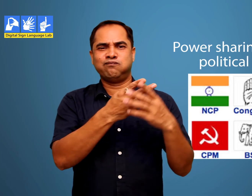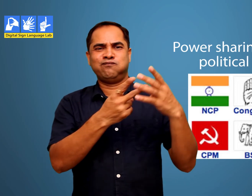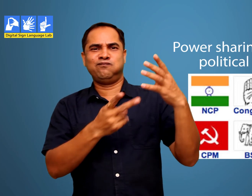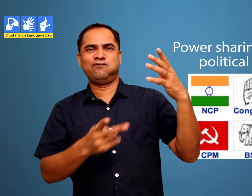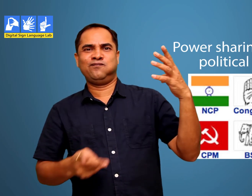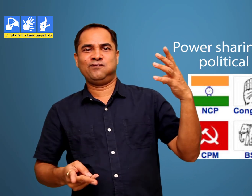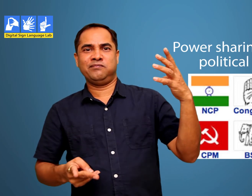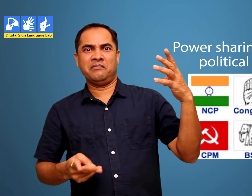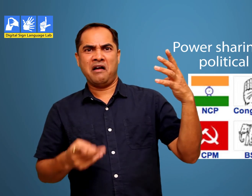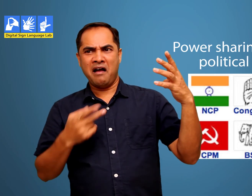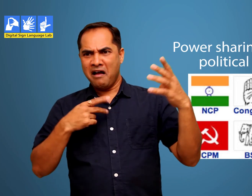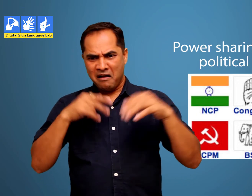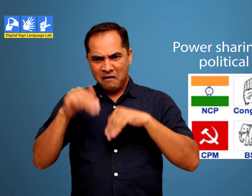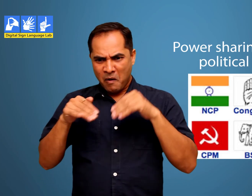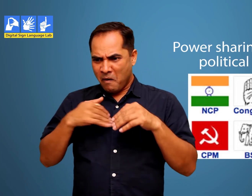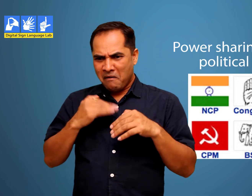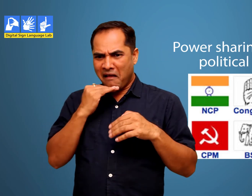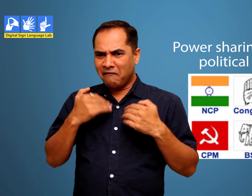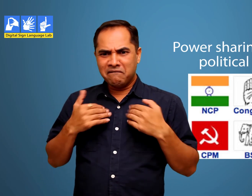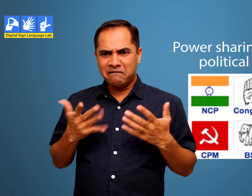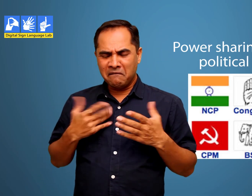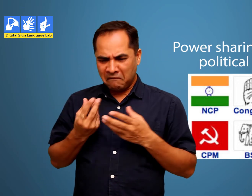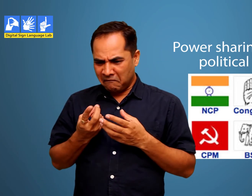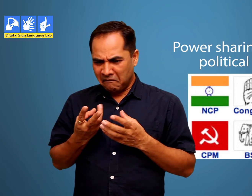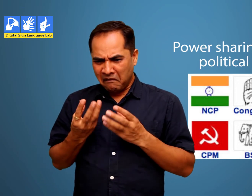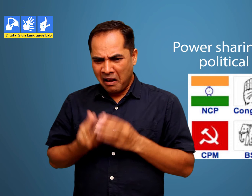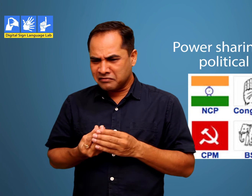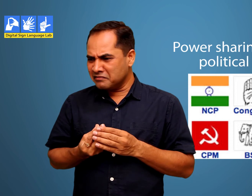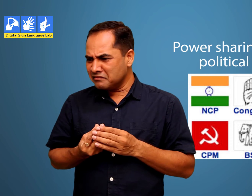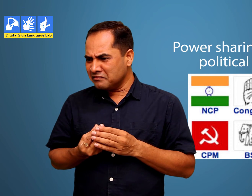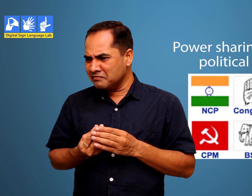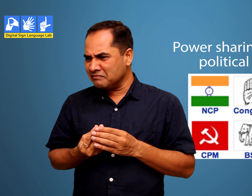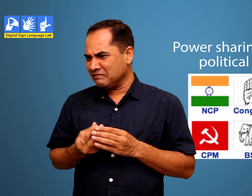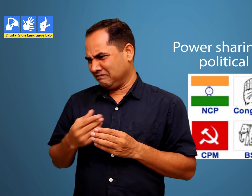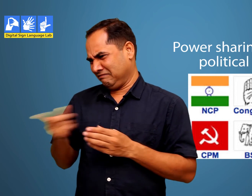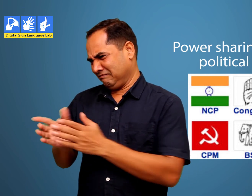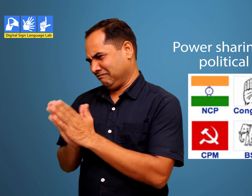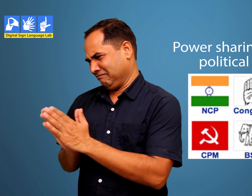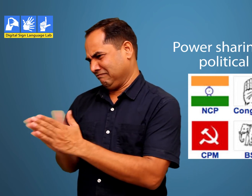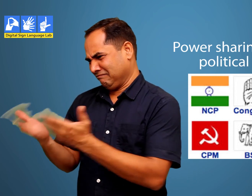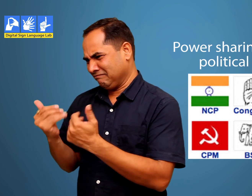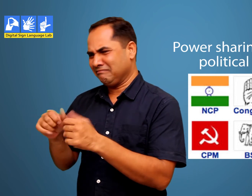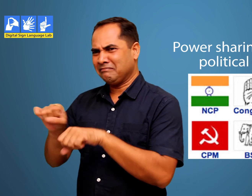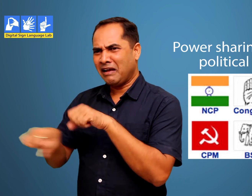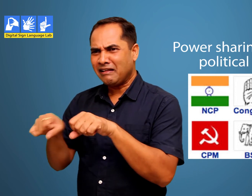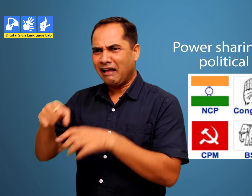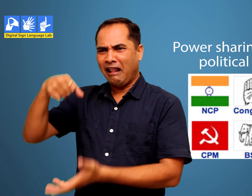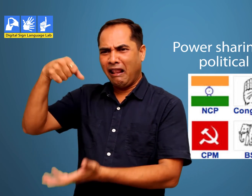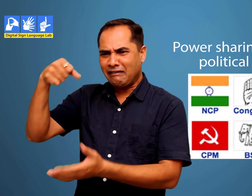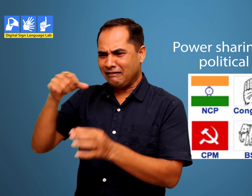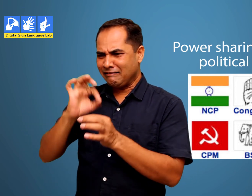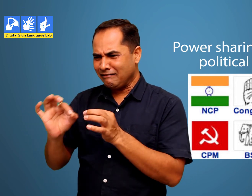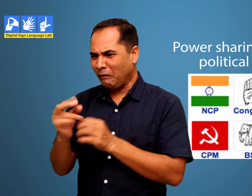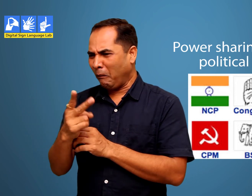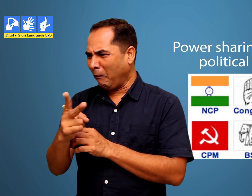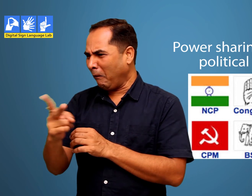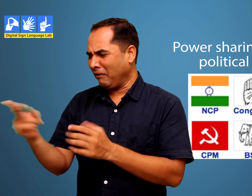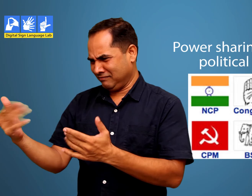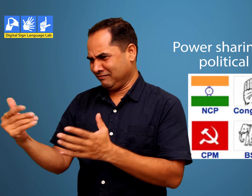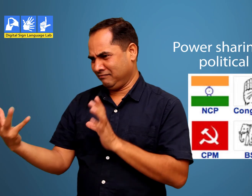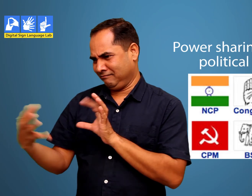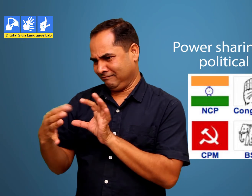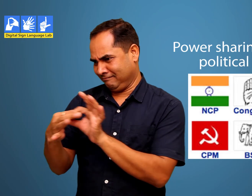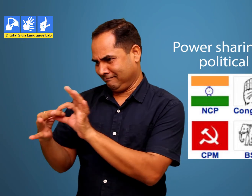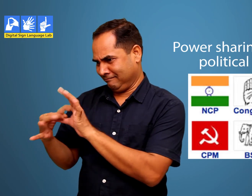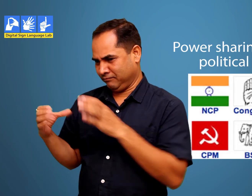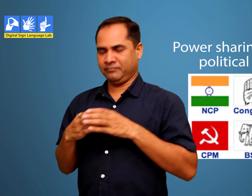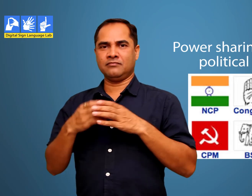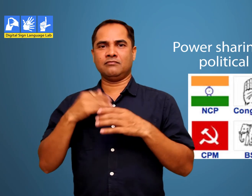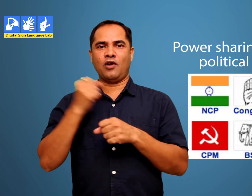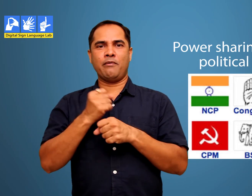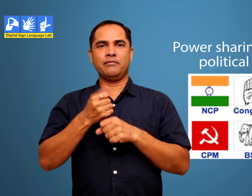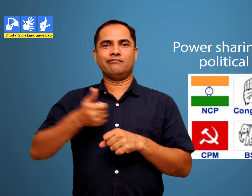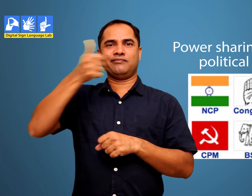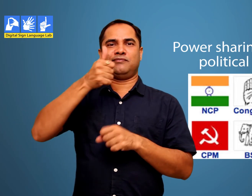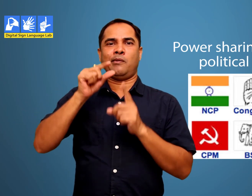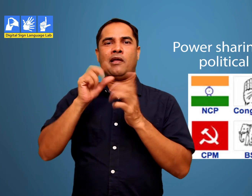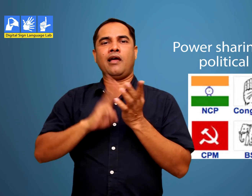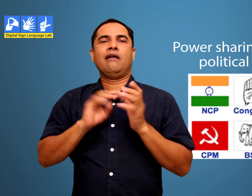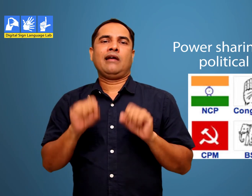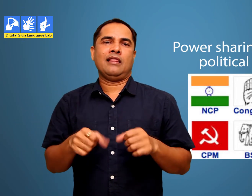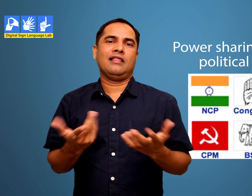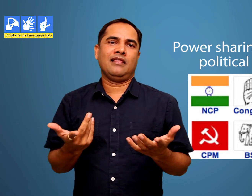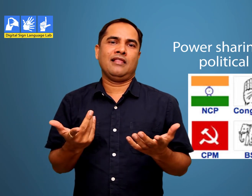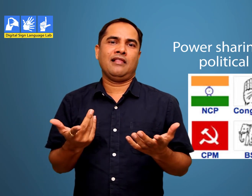share power to form coalition government in case they have less votes. For example